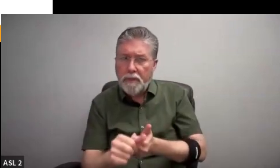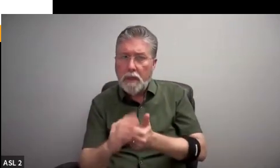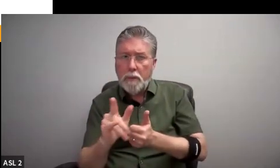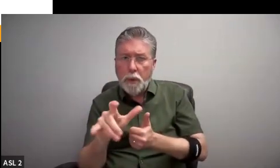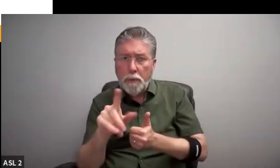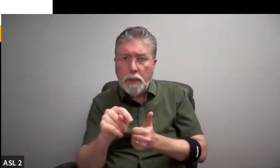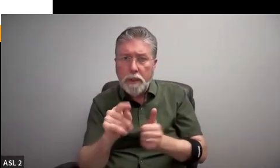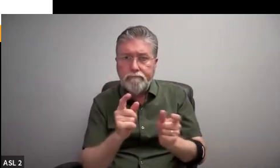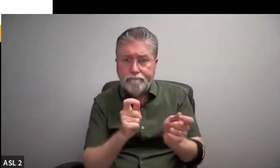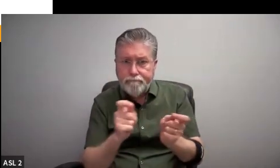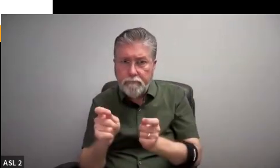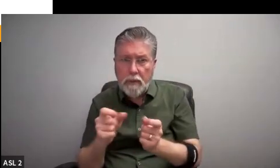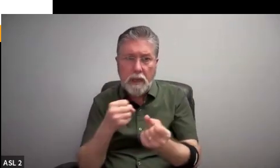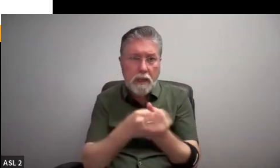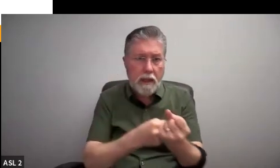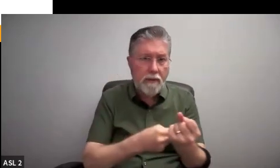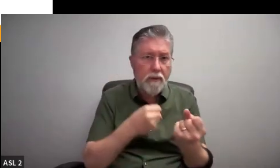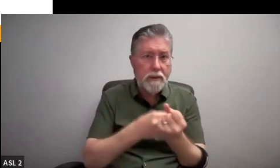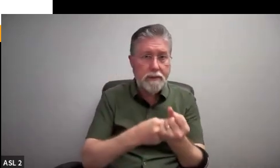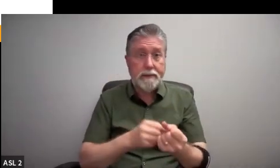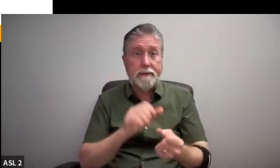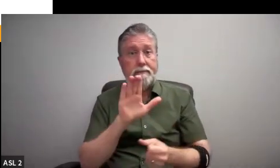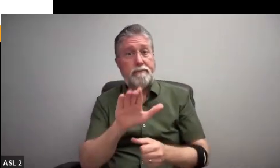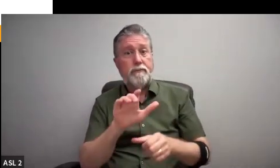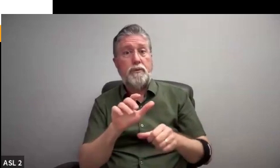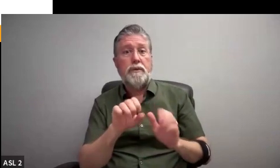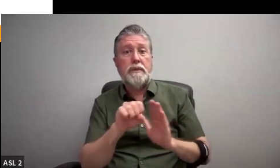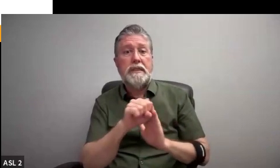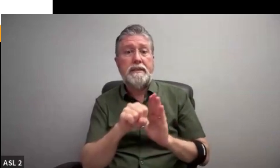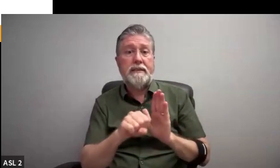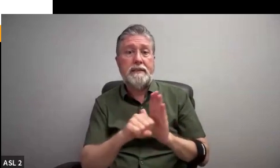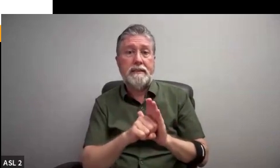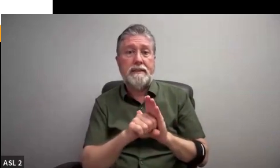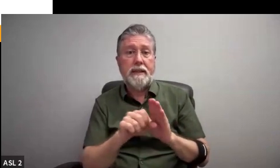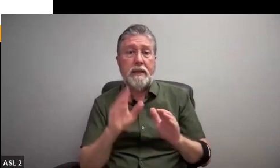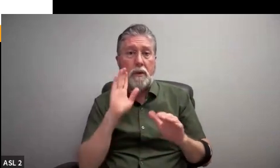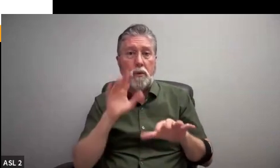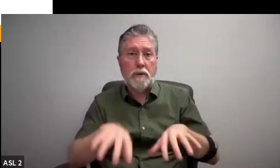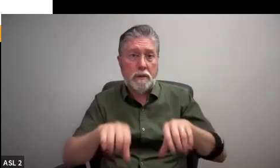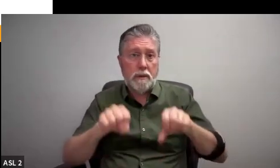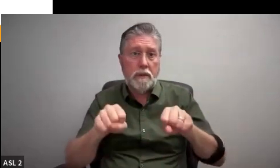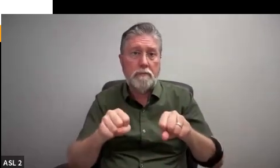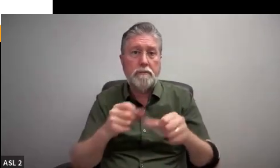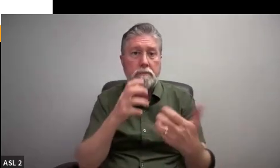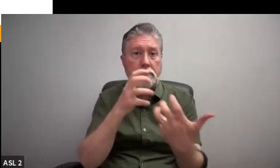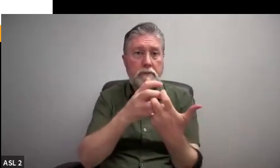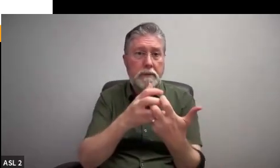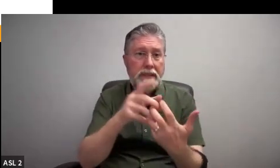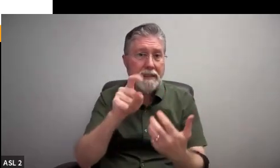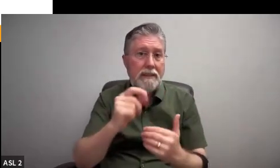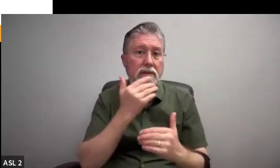activities that the state will undertake to meet the needs of older adults including